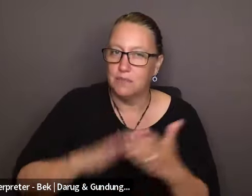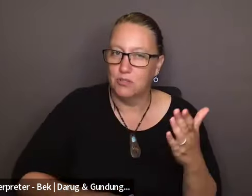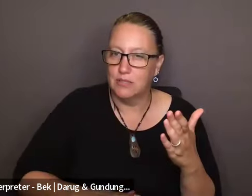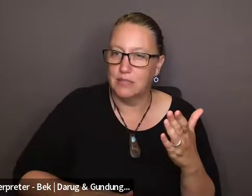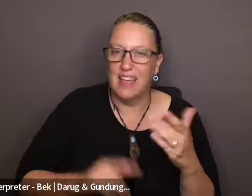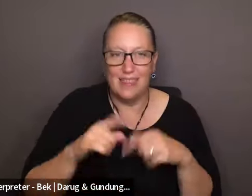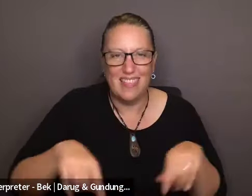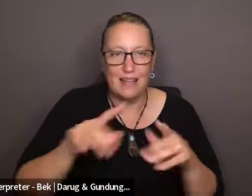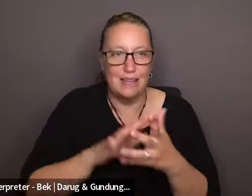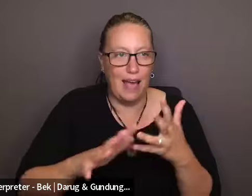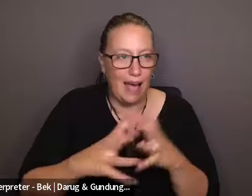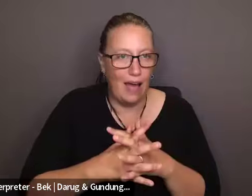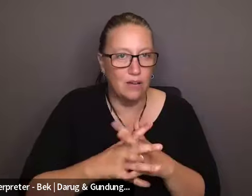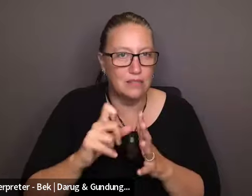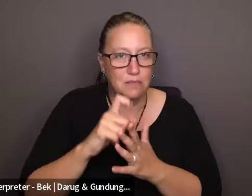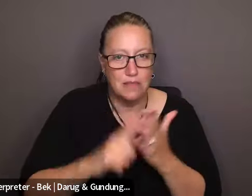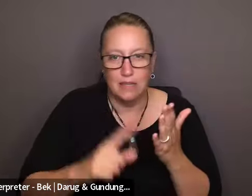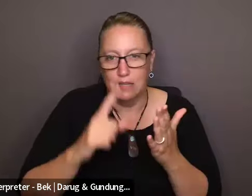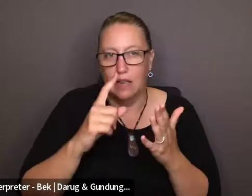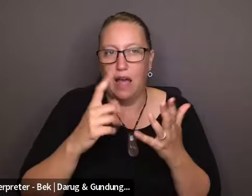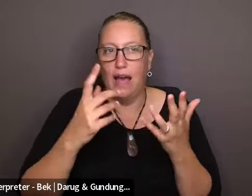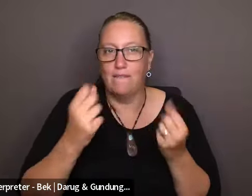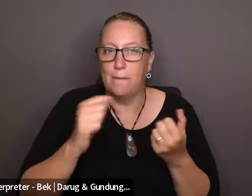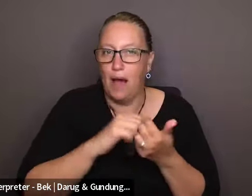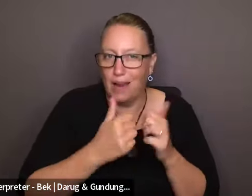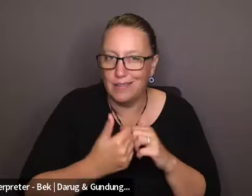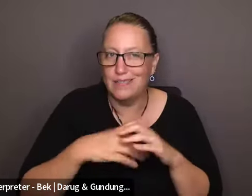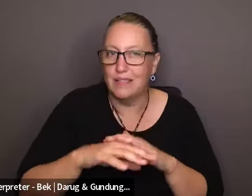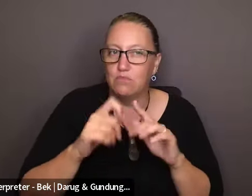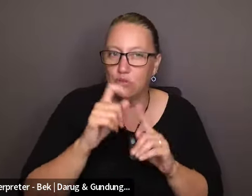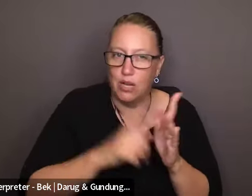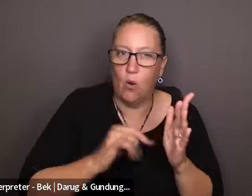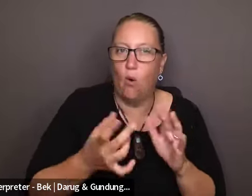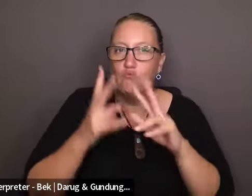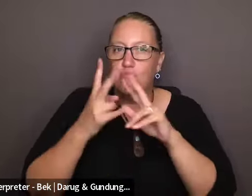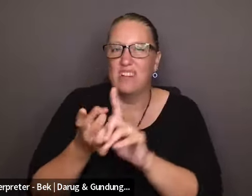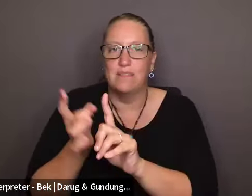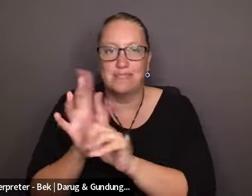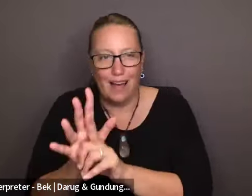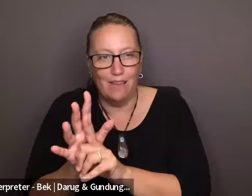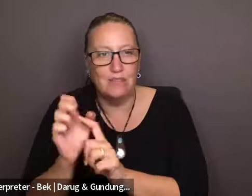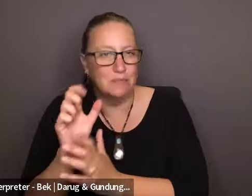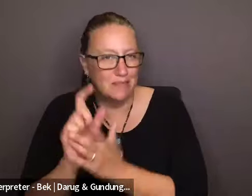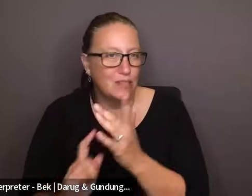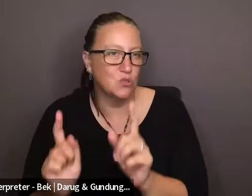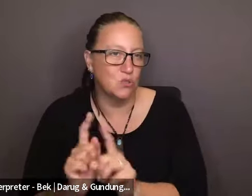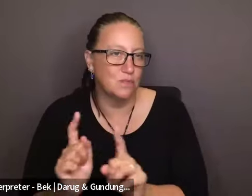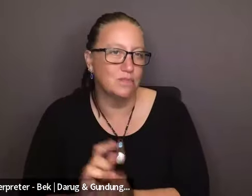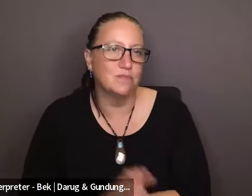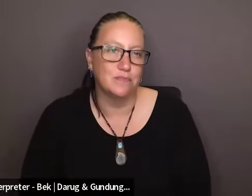I think it's an important question, Felicity's question that's in there. Felicity asks we talk about...